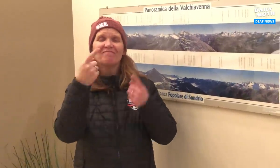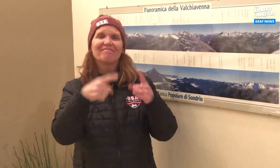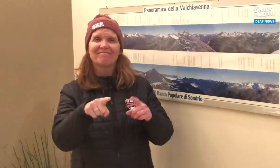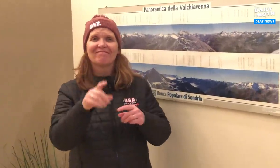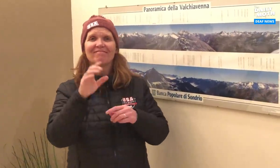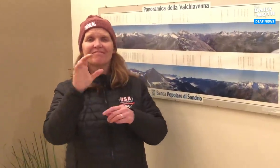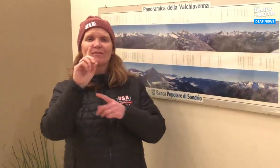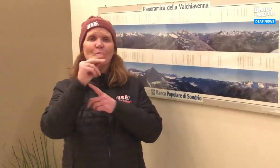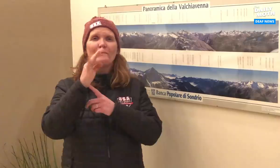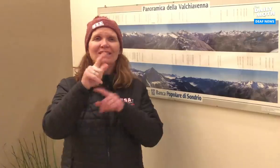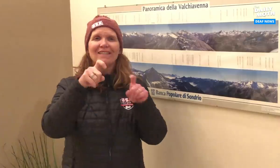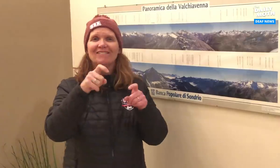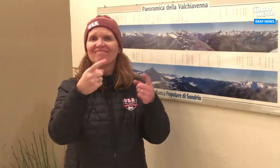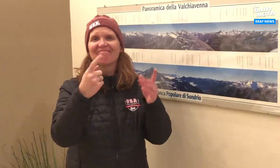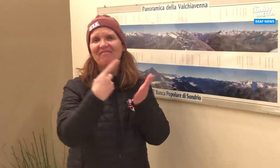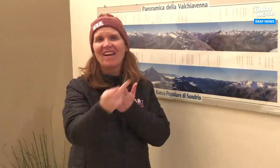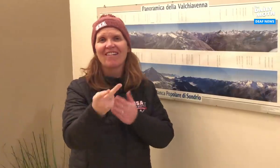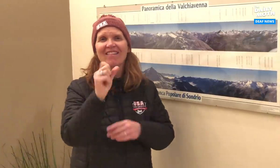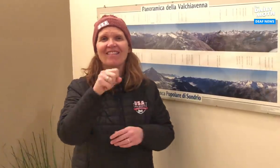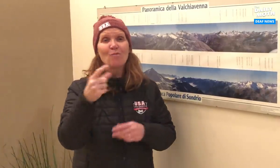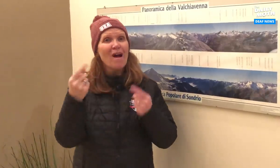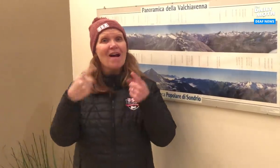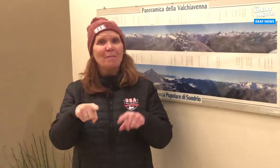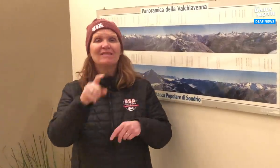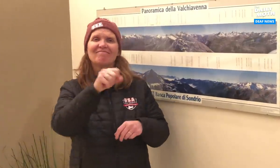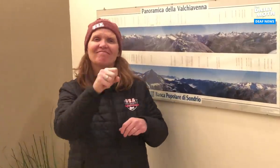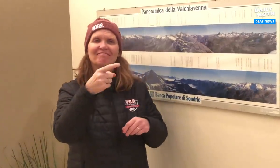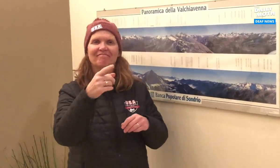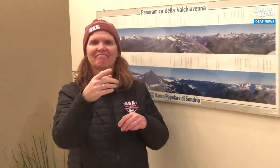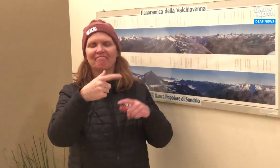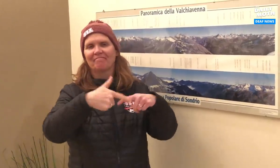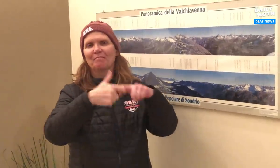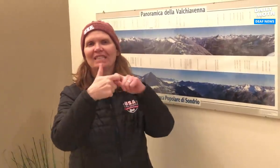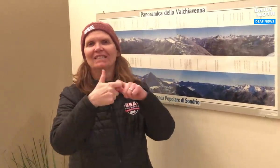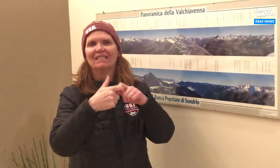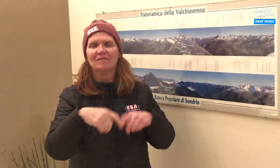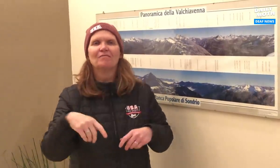who failed anti-doping tests. What happens to them? They can be suspended.